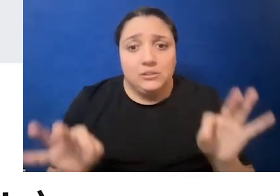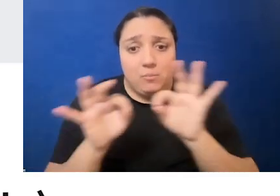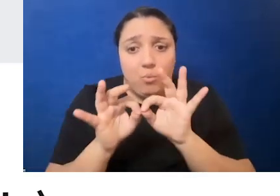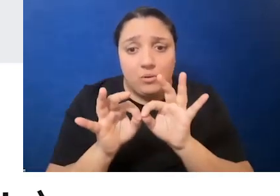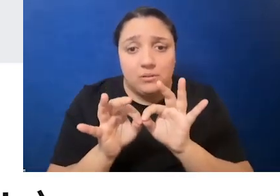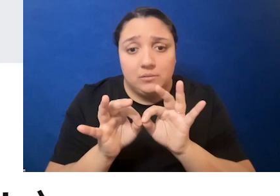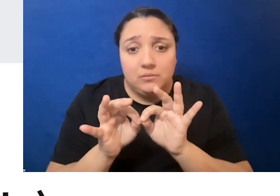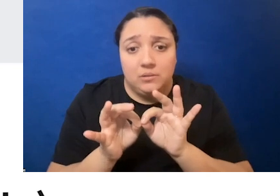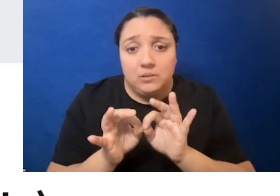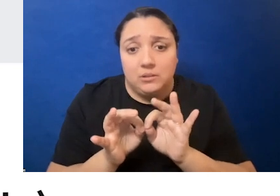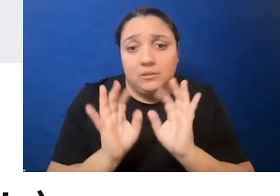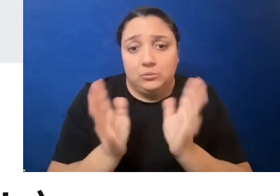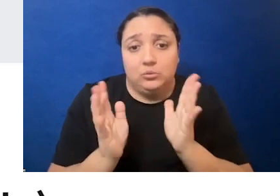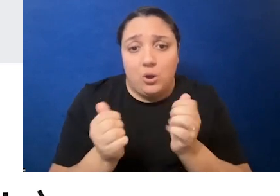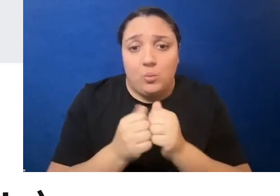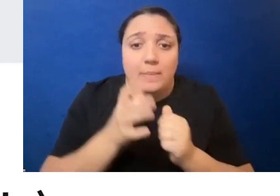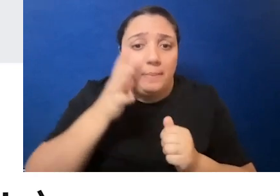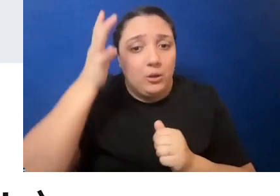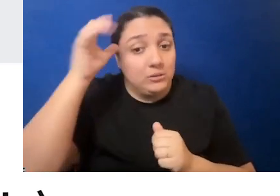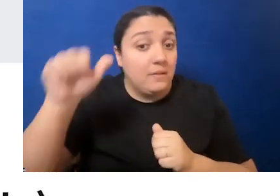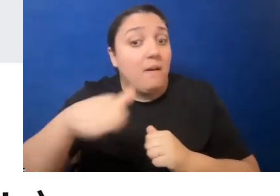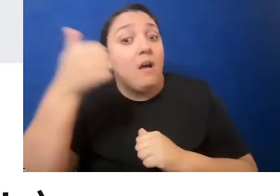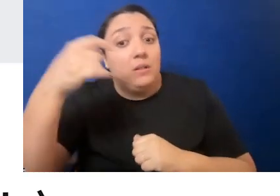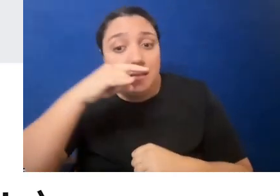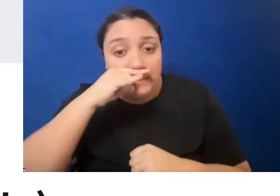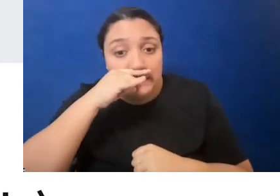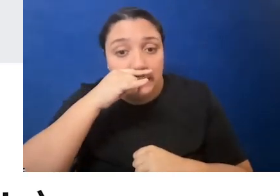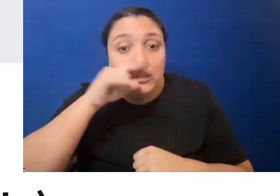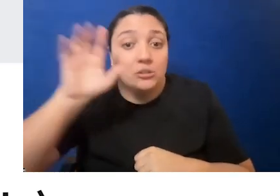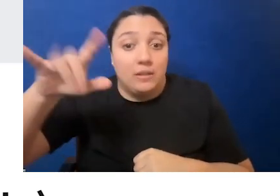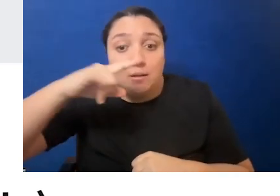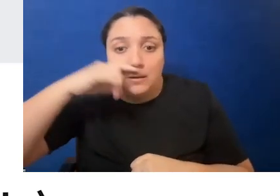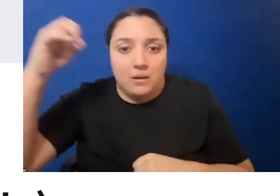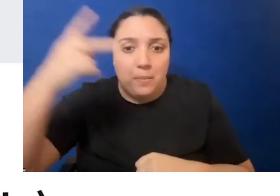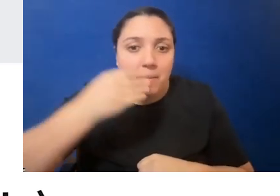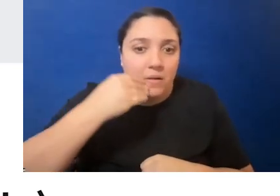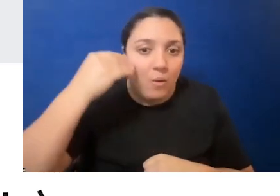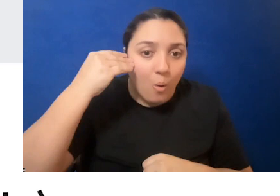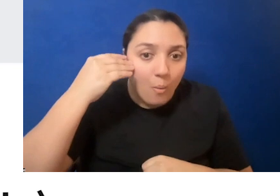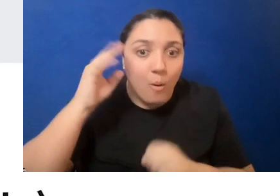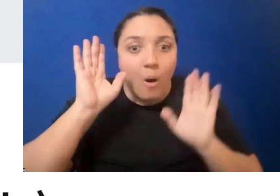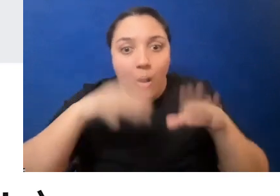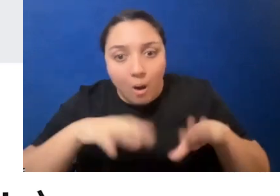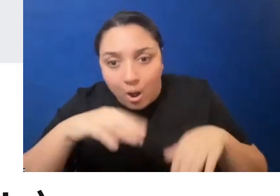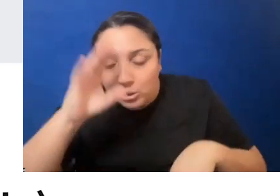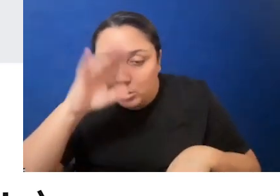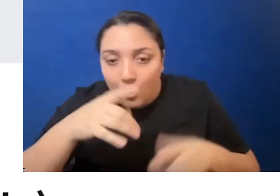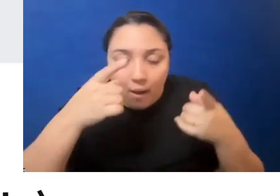ELEMENTARY BUILDINGS THAT I WORK IN. AND IT IS IMPORTANT TO TALK TO PARENTS OF OTHER KIDS SO WHEN